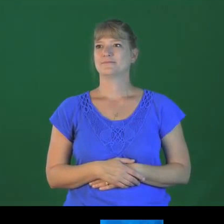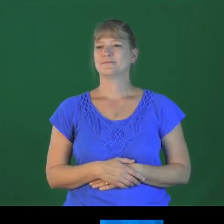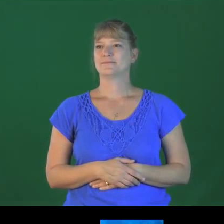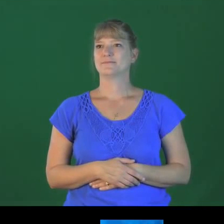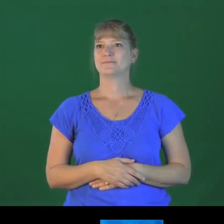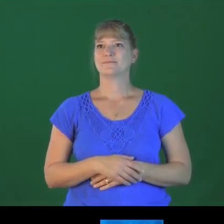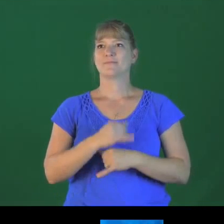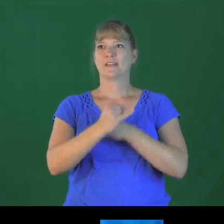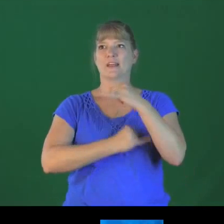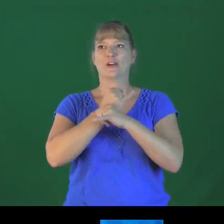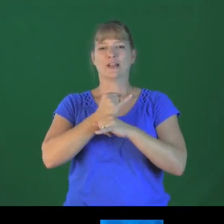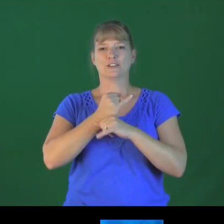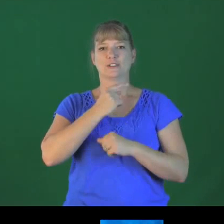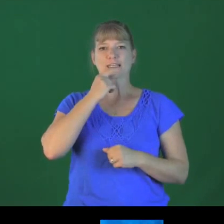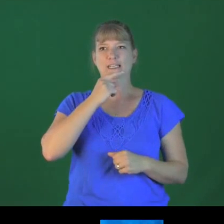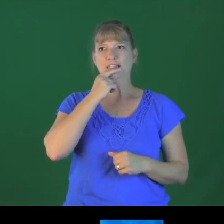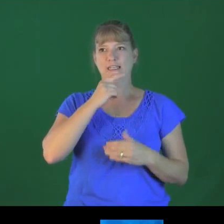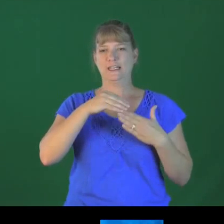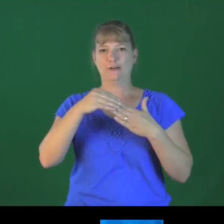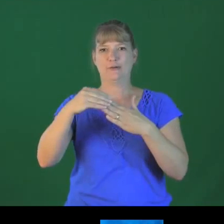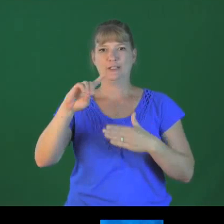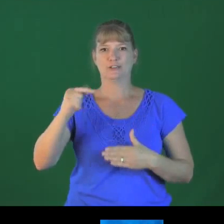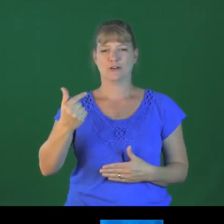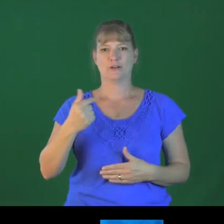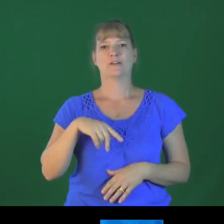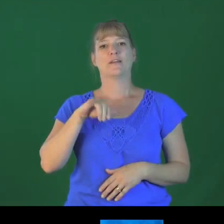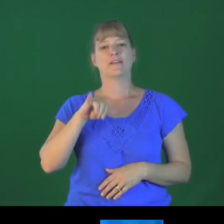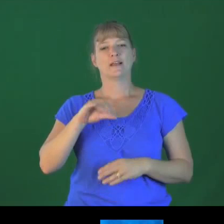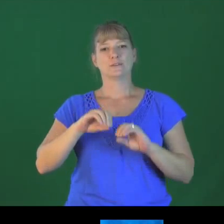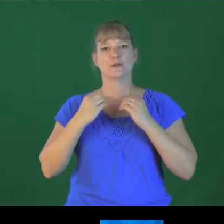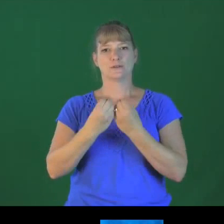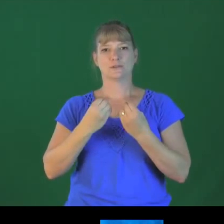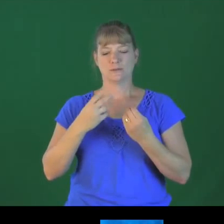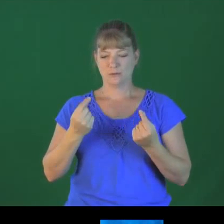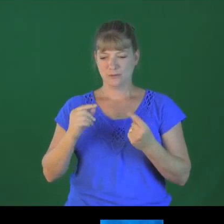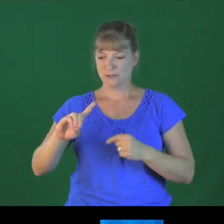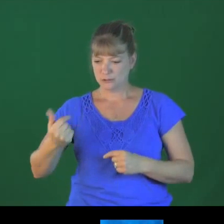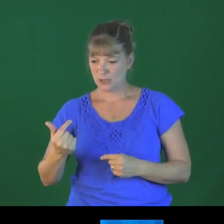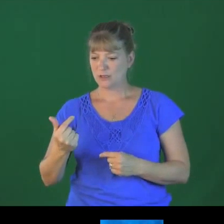International Hearing Dog is an organization, that rescues dogs from animal shelters